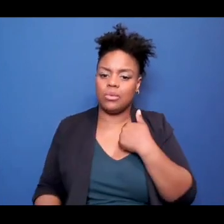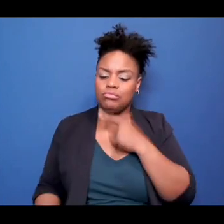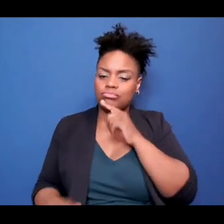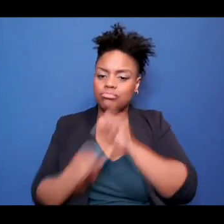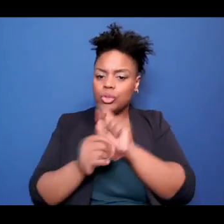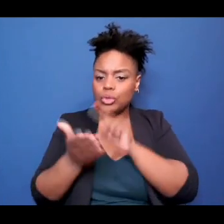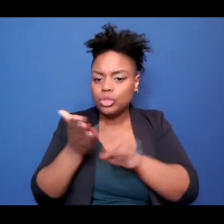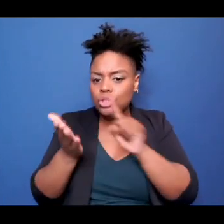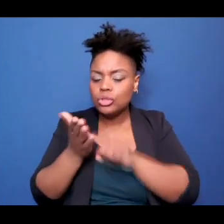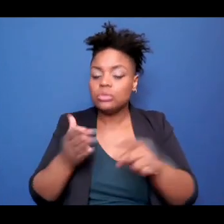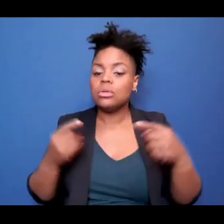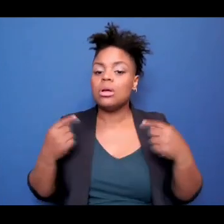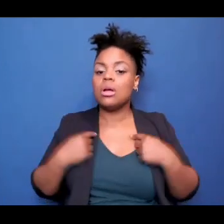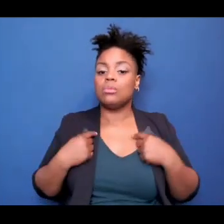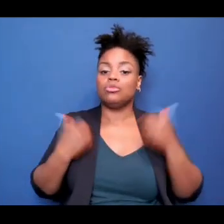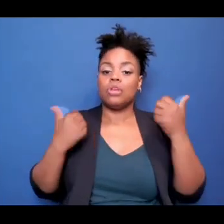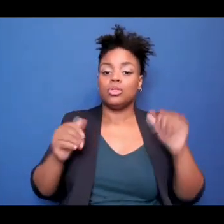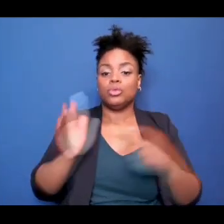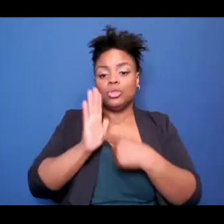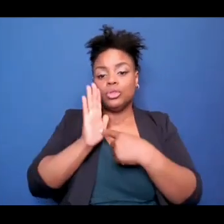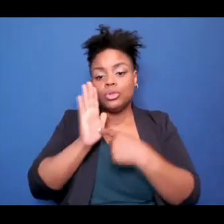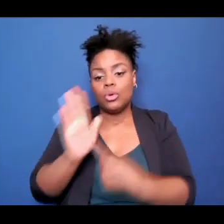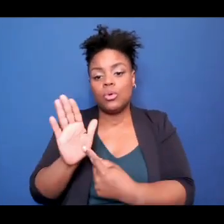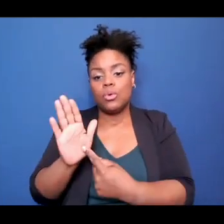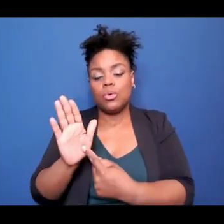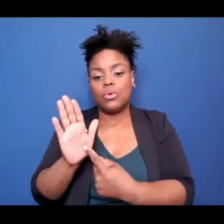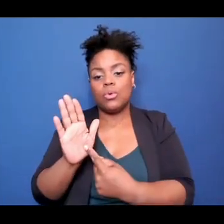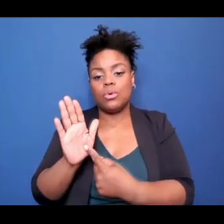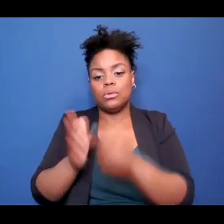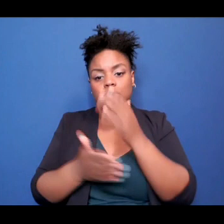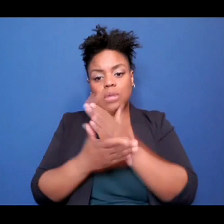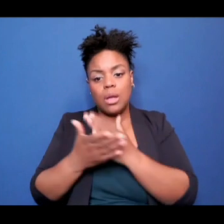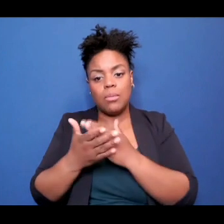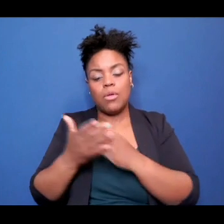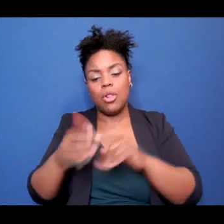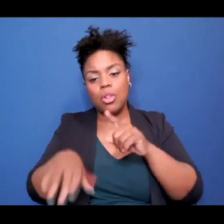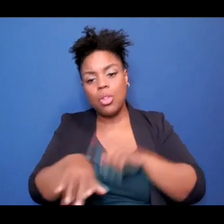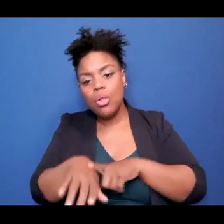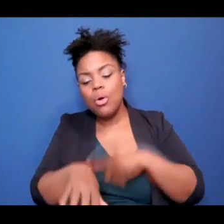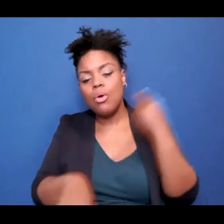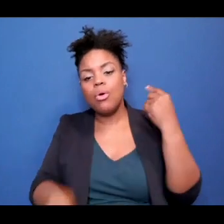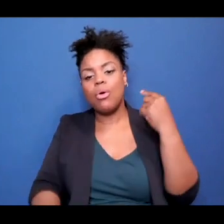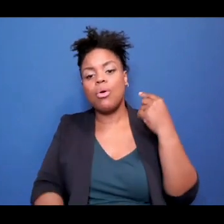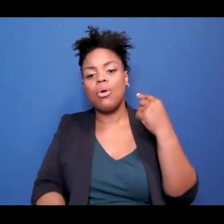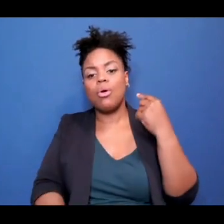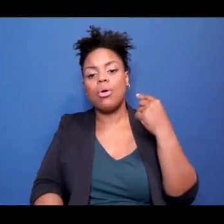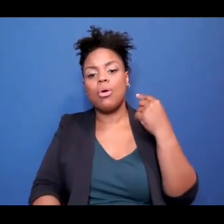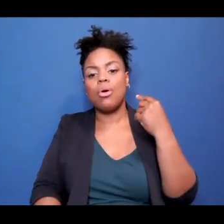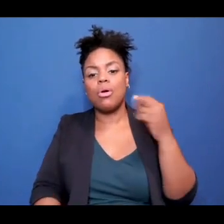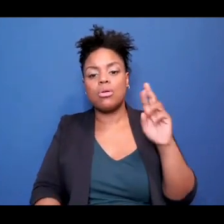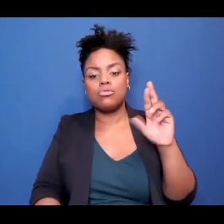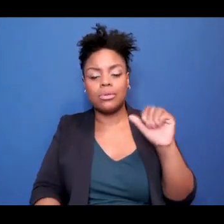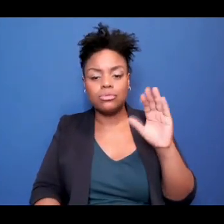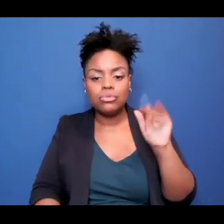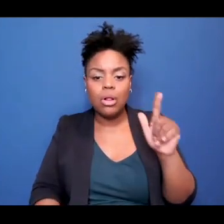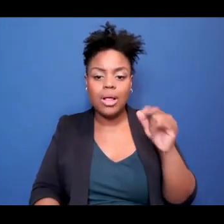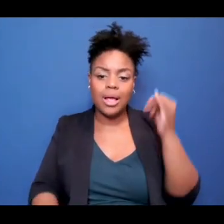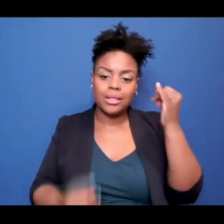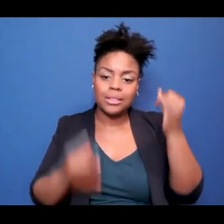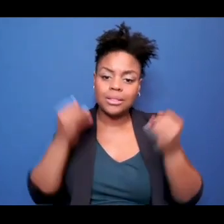WHAT, YOU KNOW, WHAT RAISES -- WHAT RACISM LOOKS LIKE AND AGAIN WHAT I WAS TRYING TO HOE IS THAT SOME OF THOSE LONG-STANDING RACIAL TROPES THAT ARE SPECIFIC